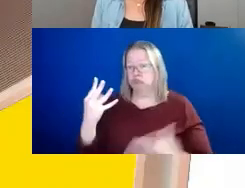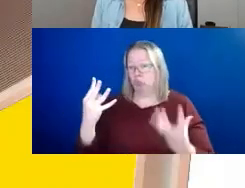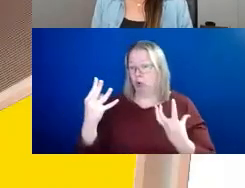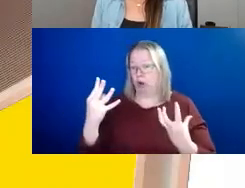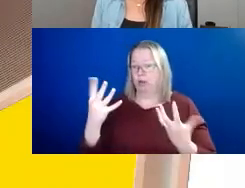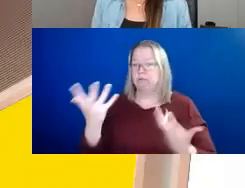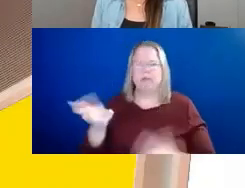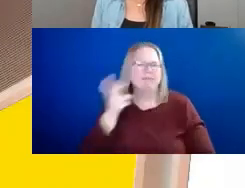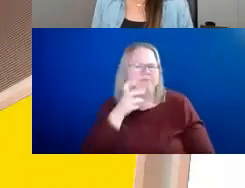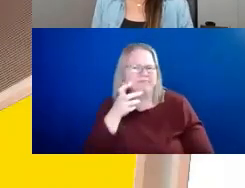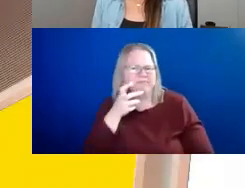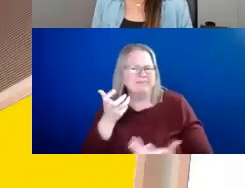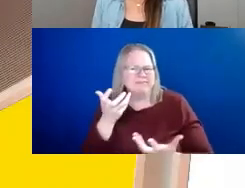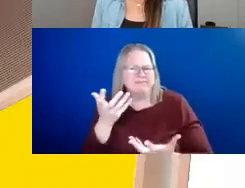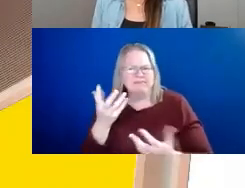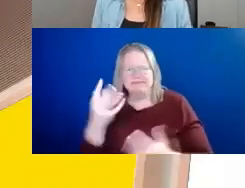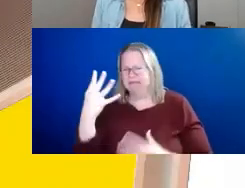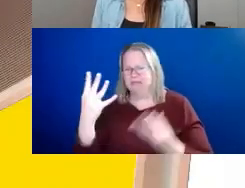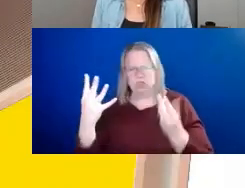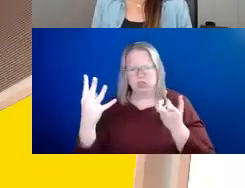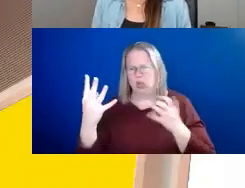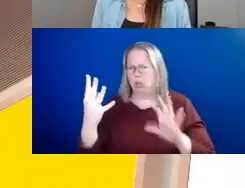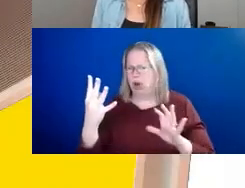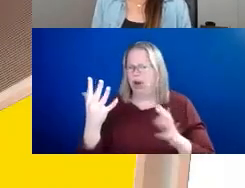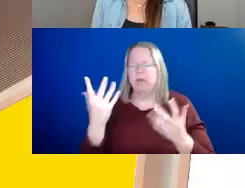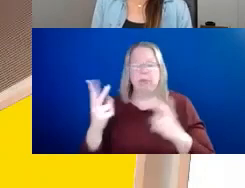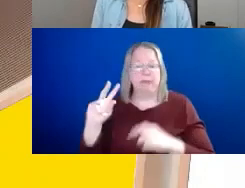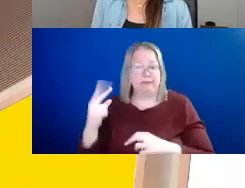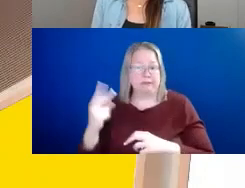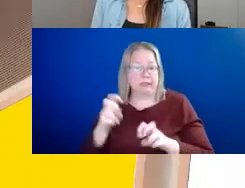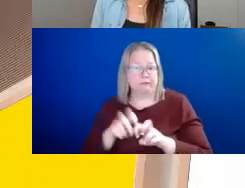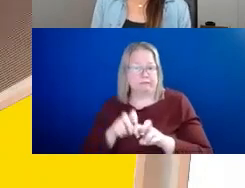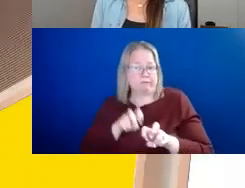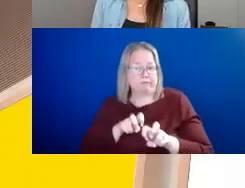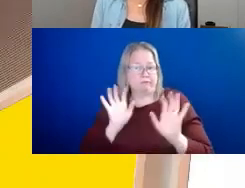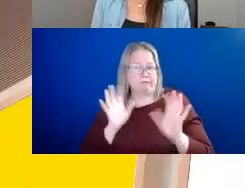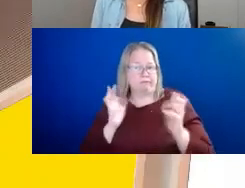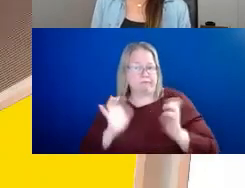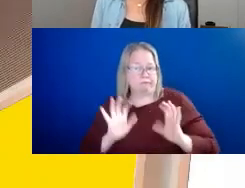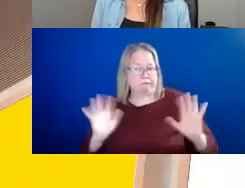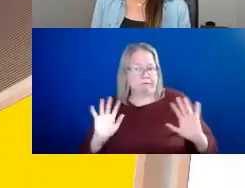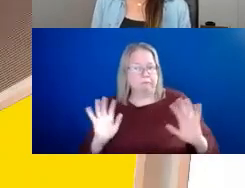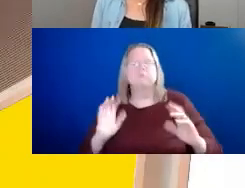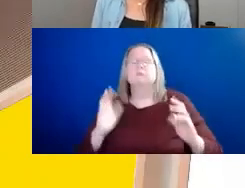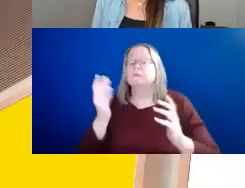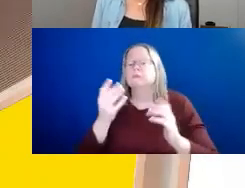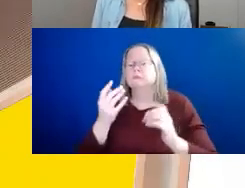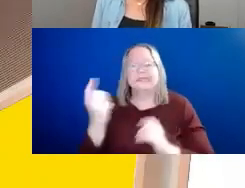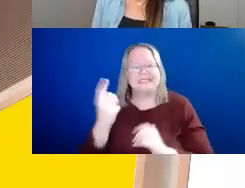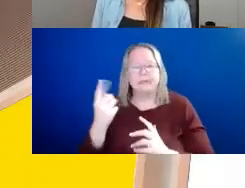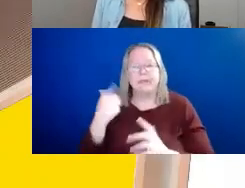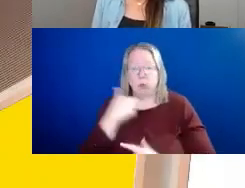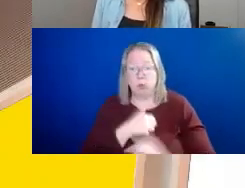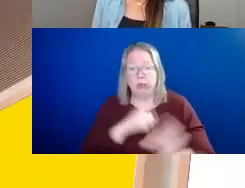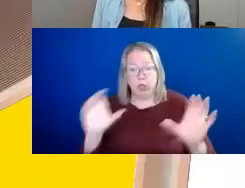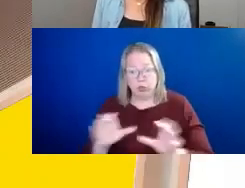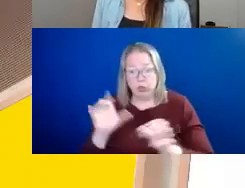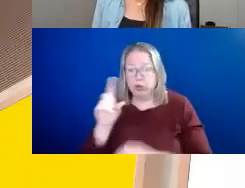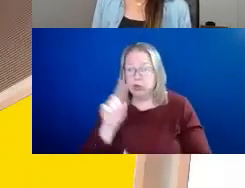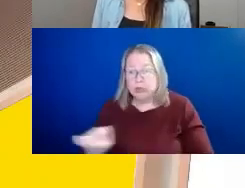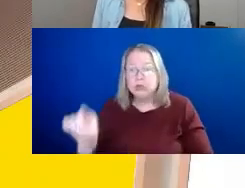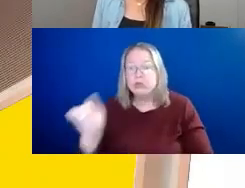12:50:33 , those are going to be things that we strongly encourage that you take the time